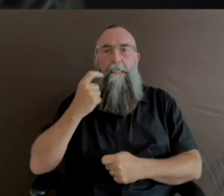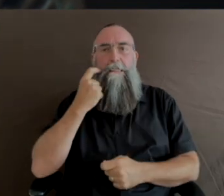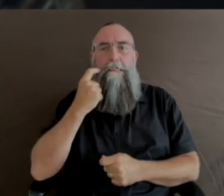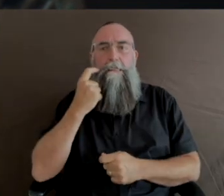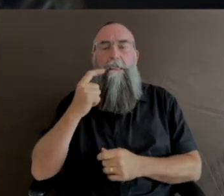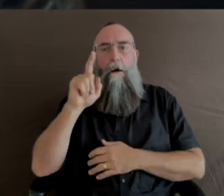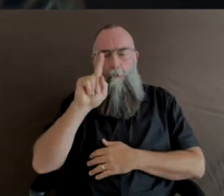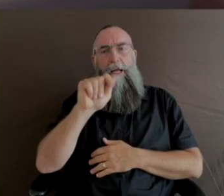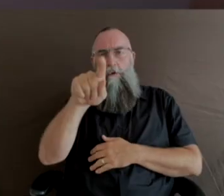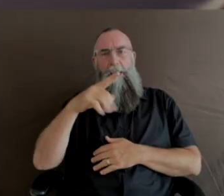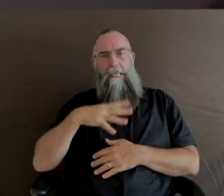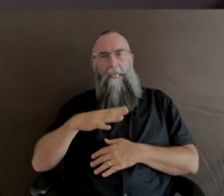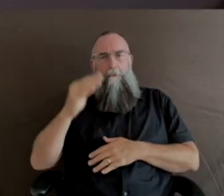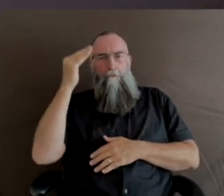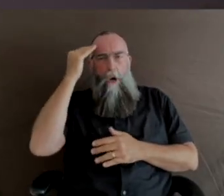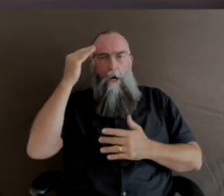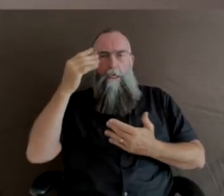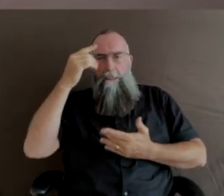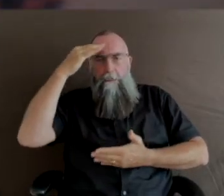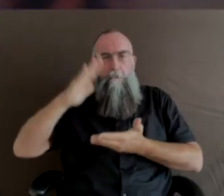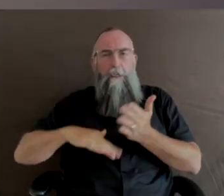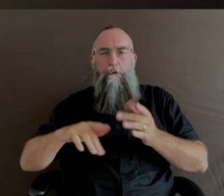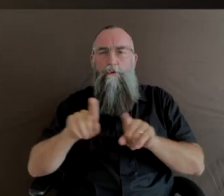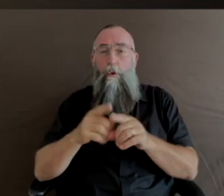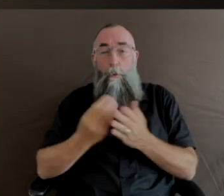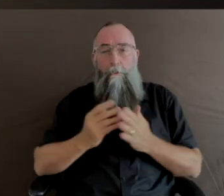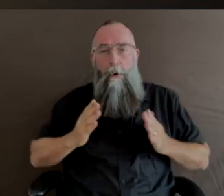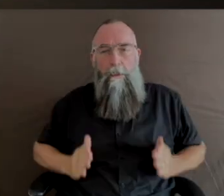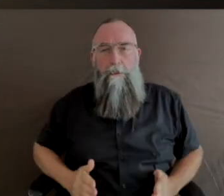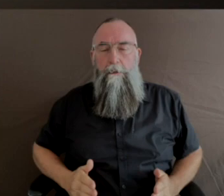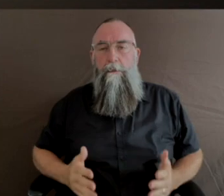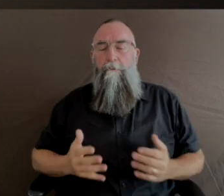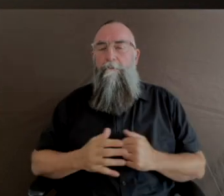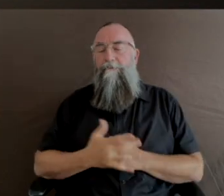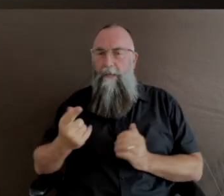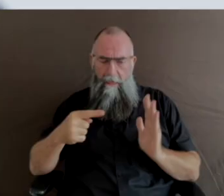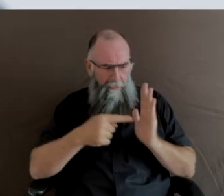experience as well. And this one? This is an image from Insecta Delecta,